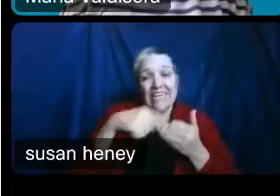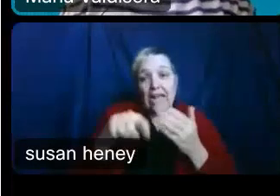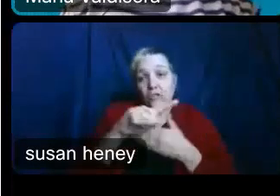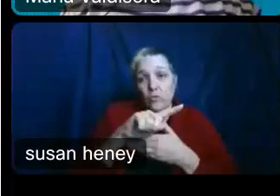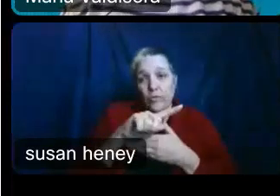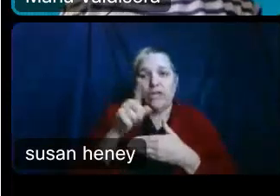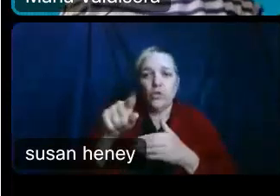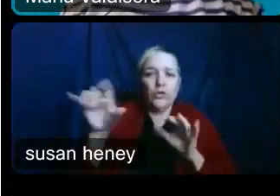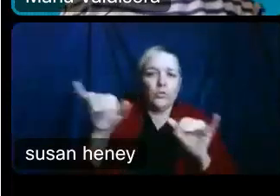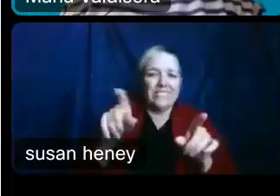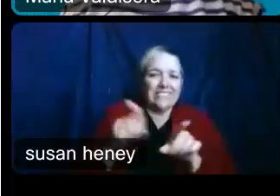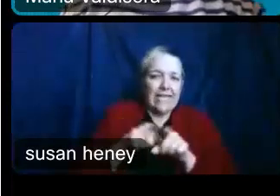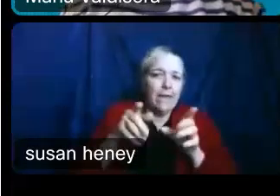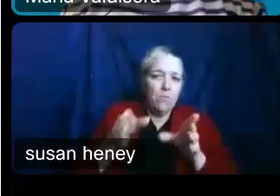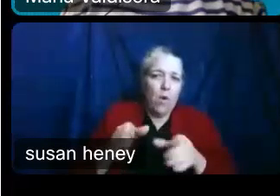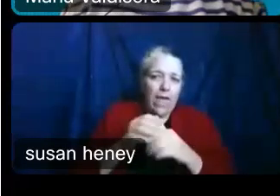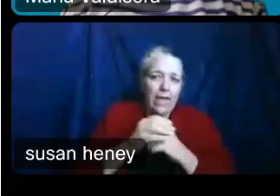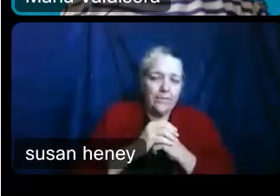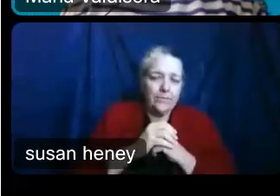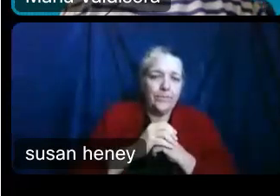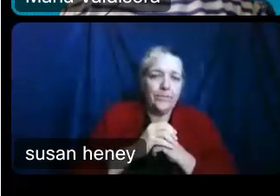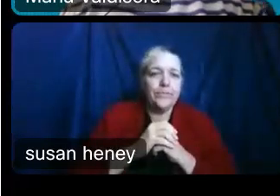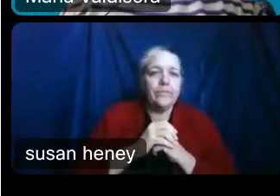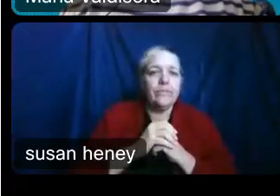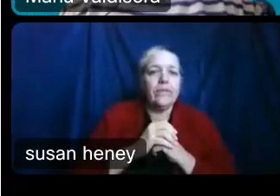same way. So, first off, I wanted to talk about our